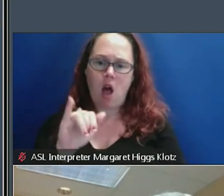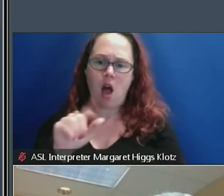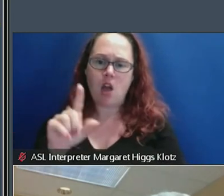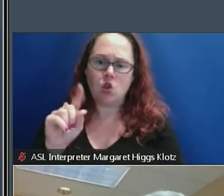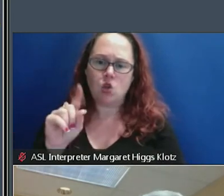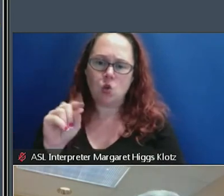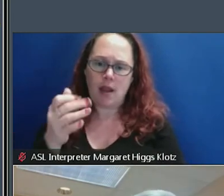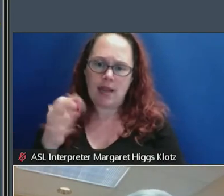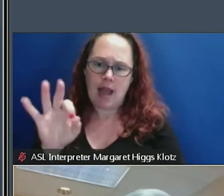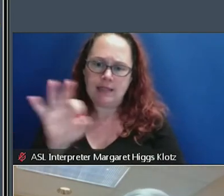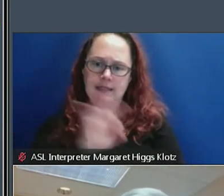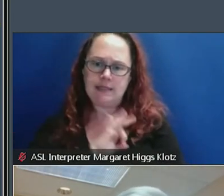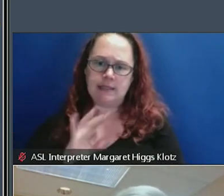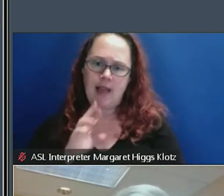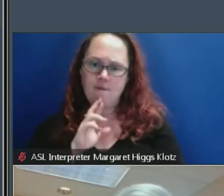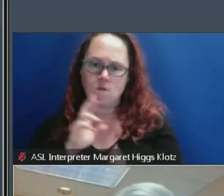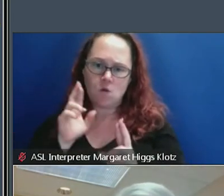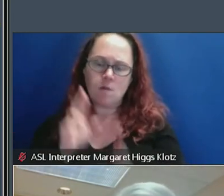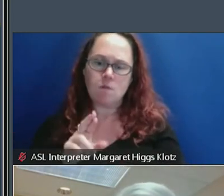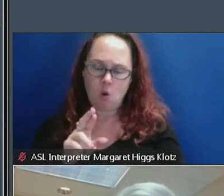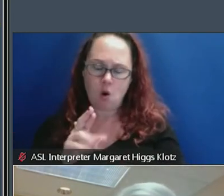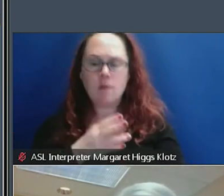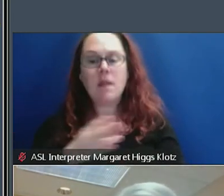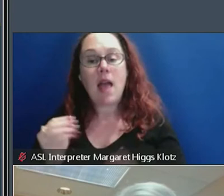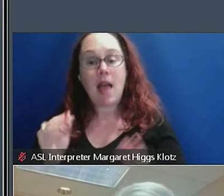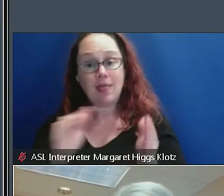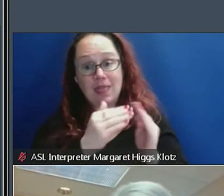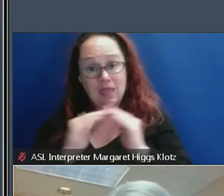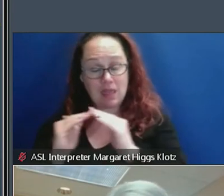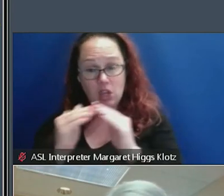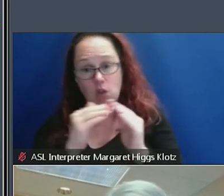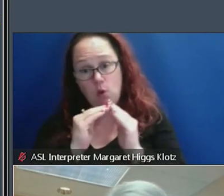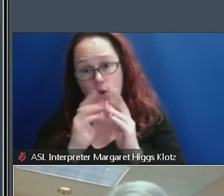and the community planning divisions report dated June 18, 2019 States.